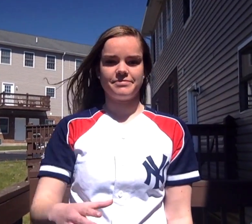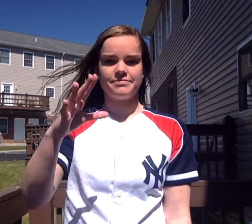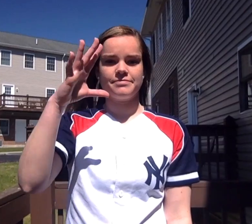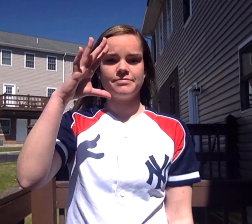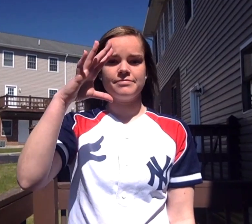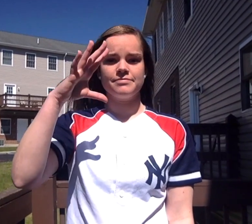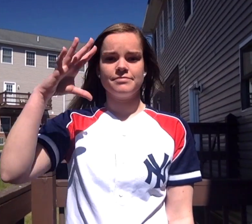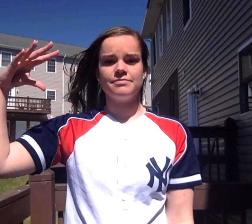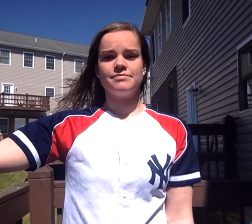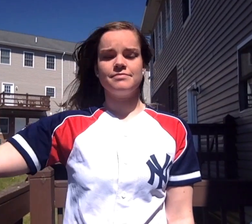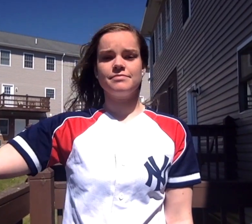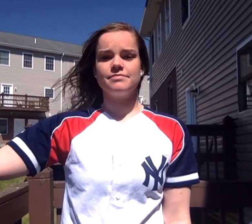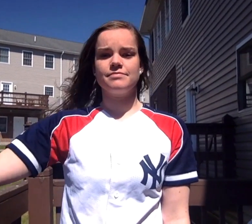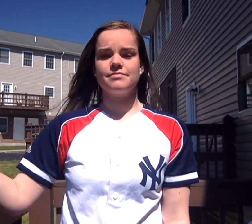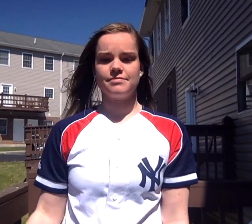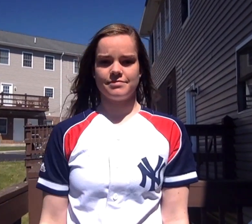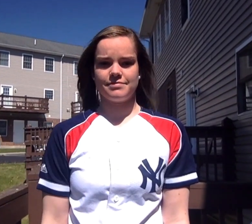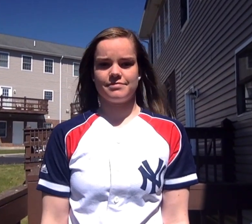are melting away